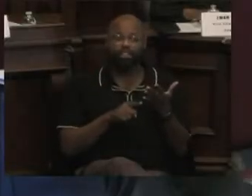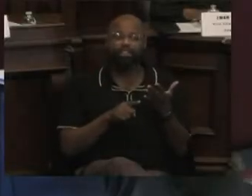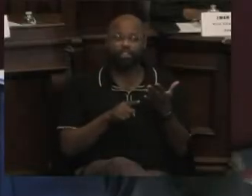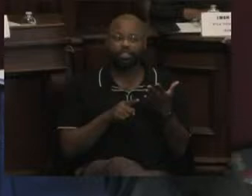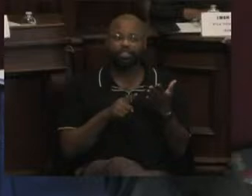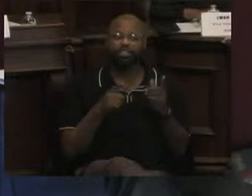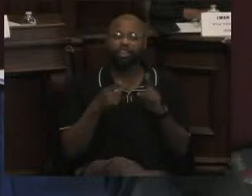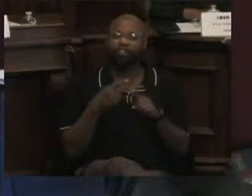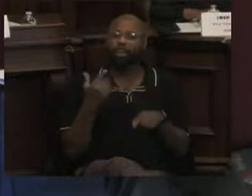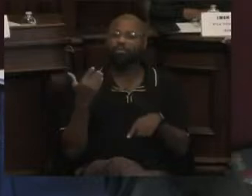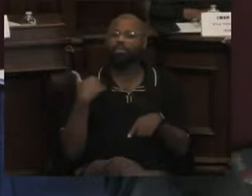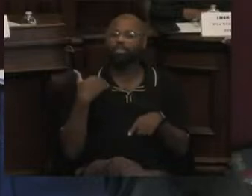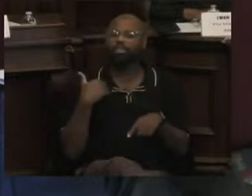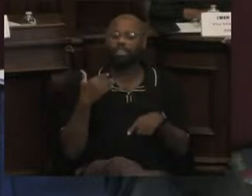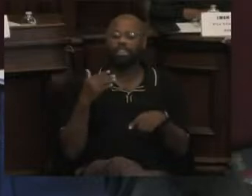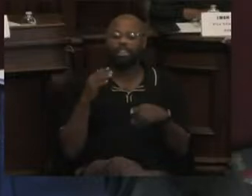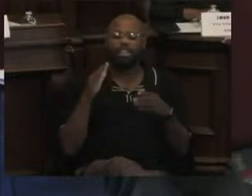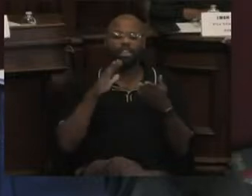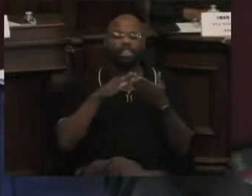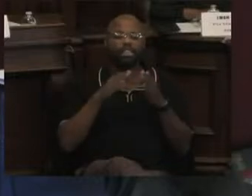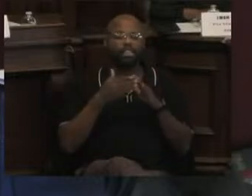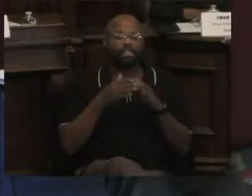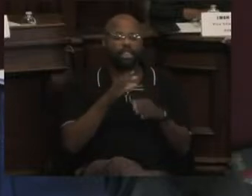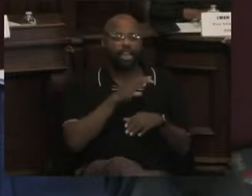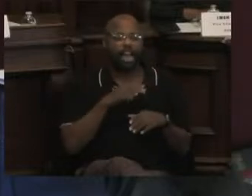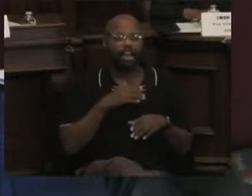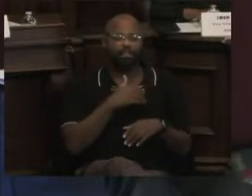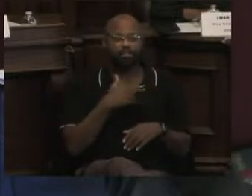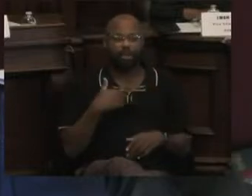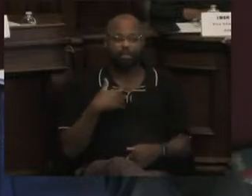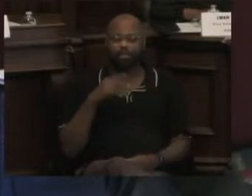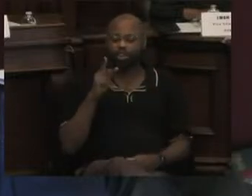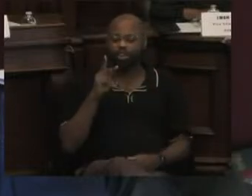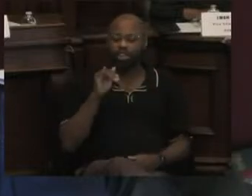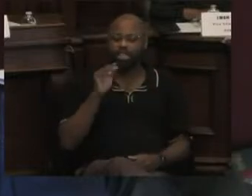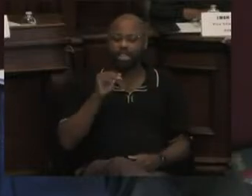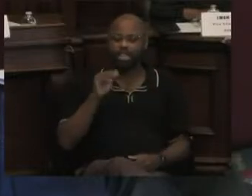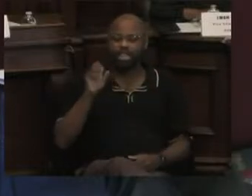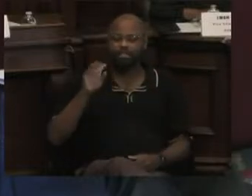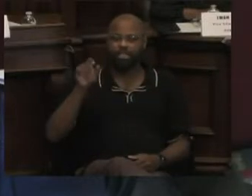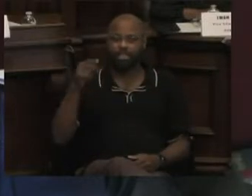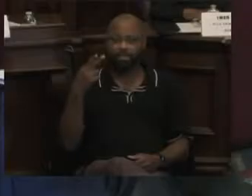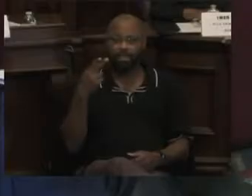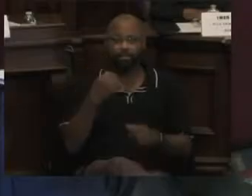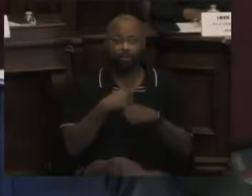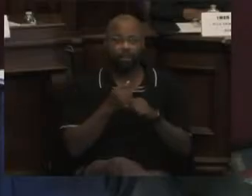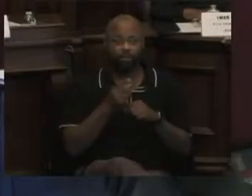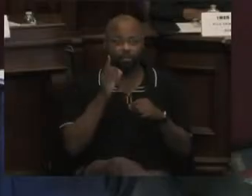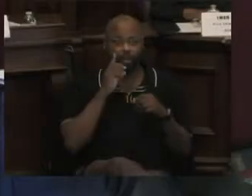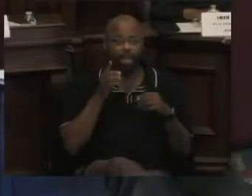revised the draft to incorporate recommendations that are. This came from former